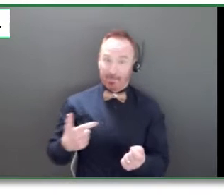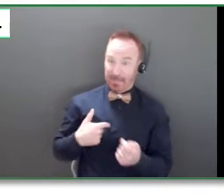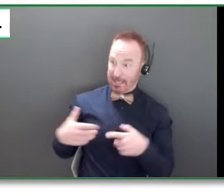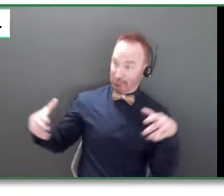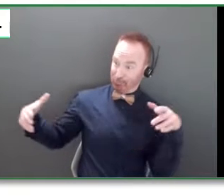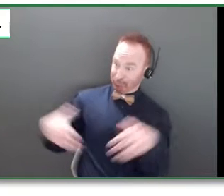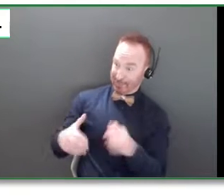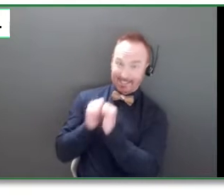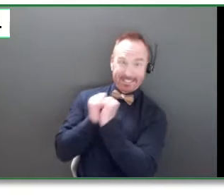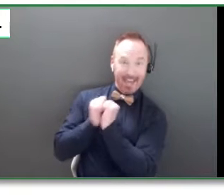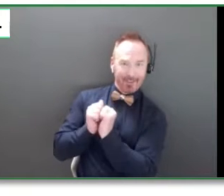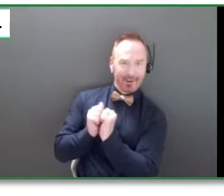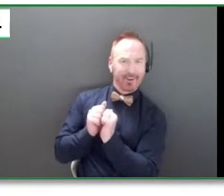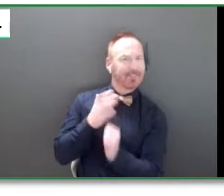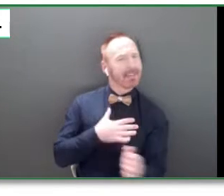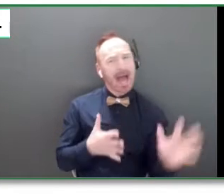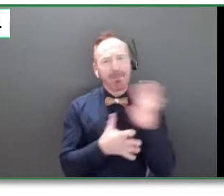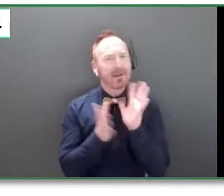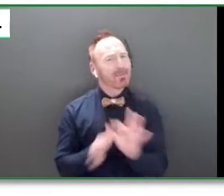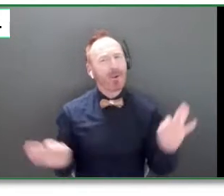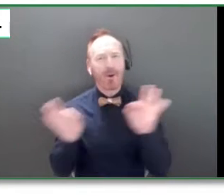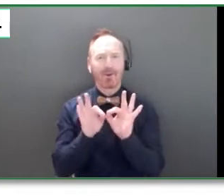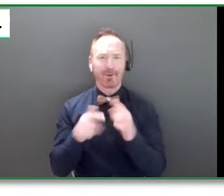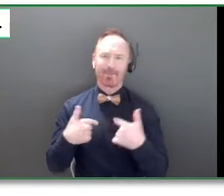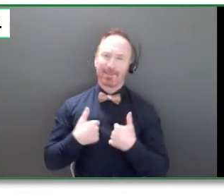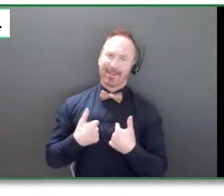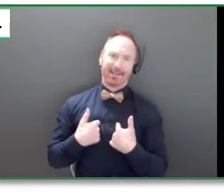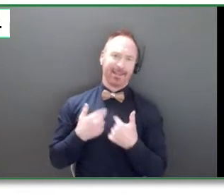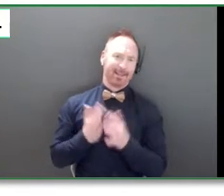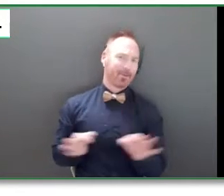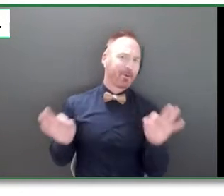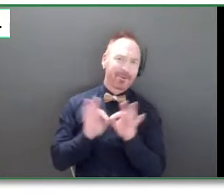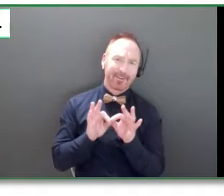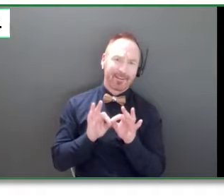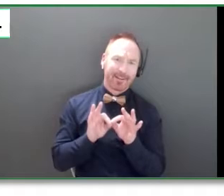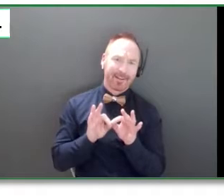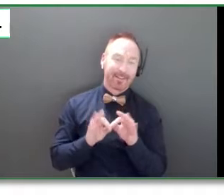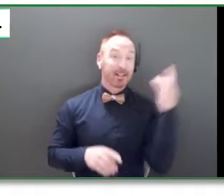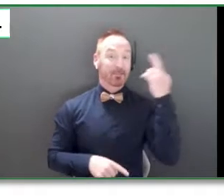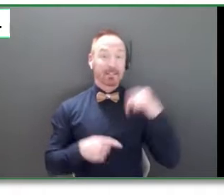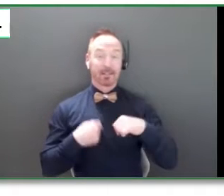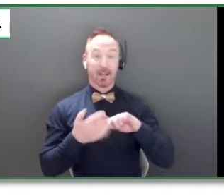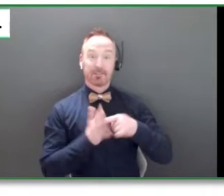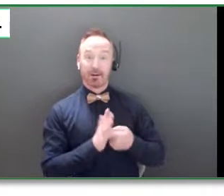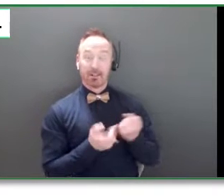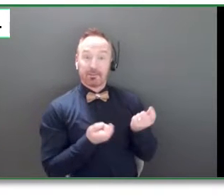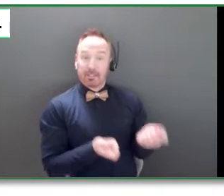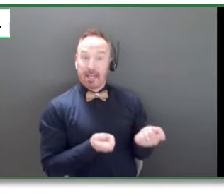me. That's why I started skiing, not just so I could ski,